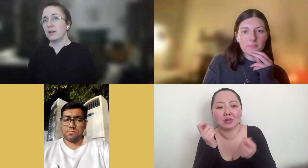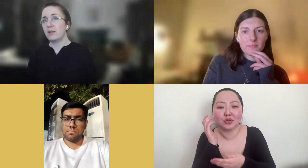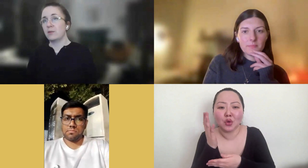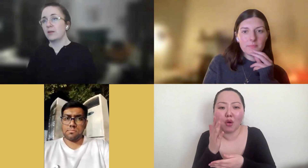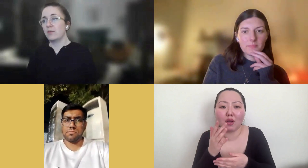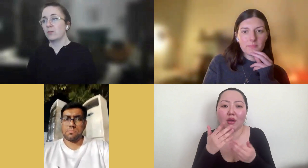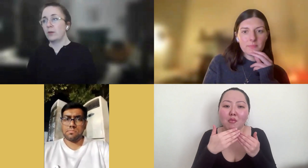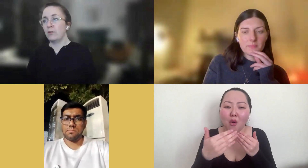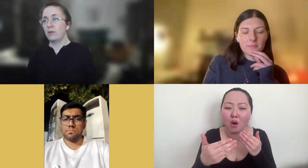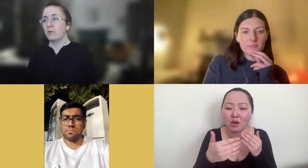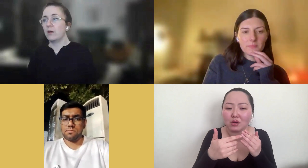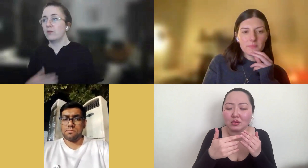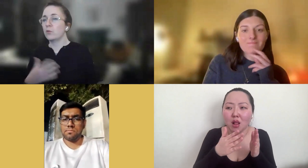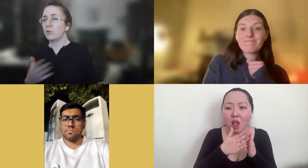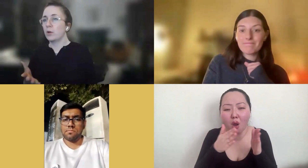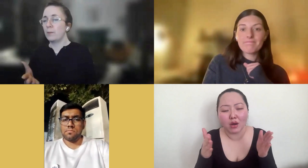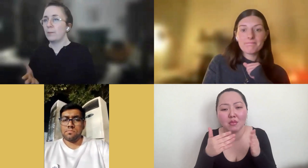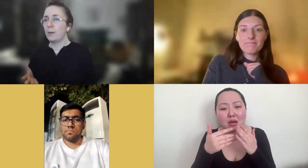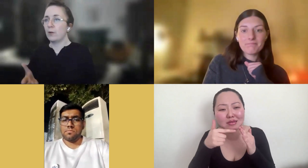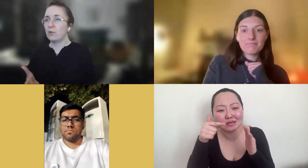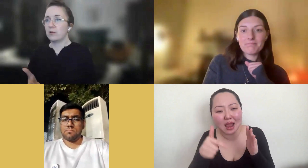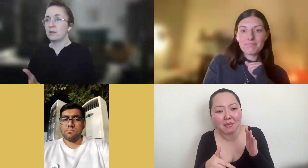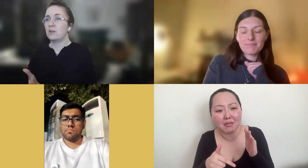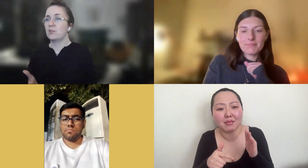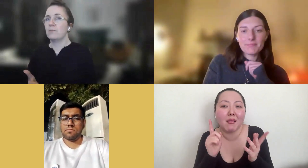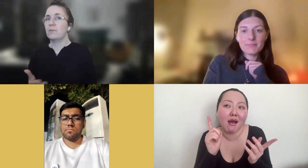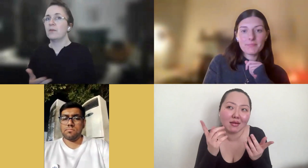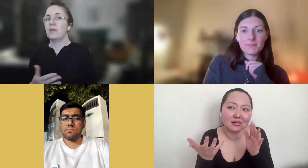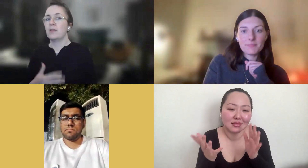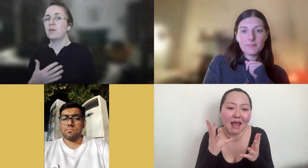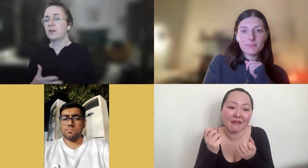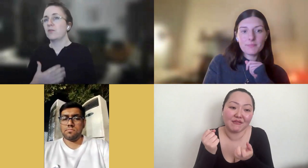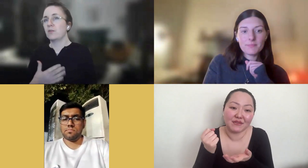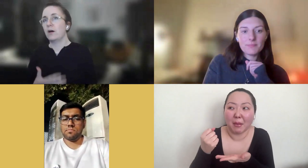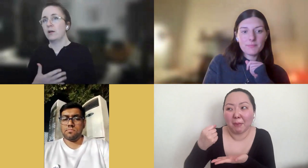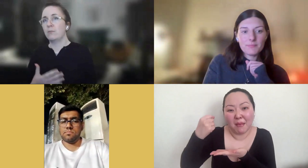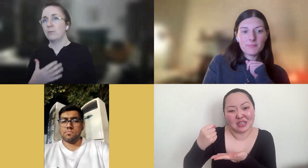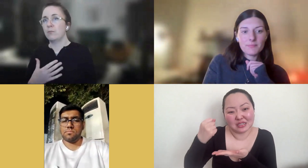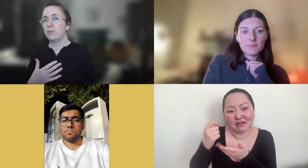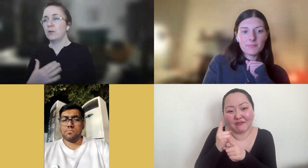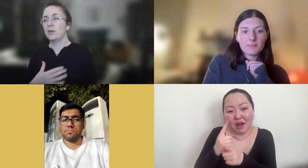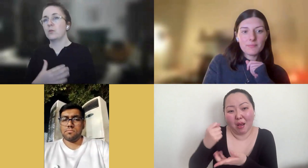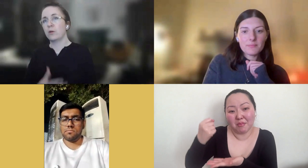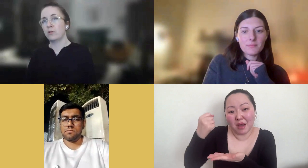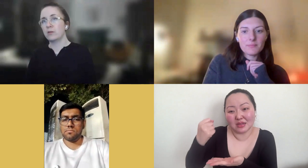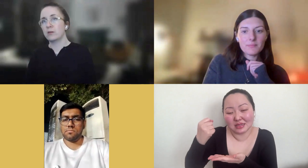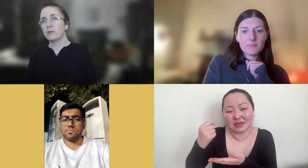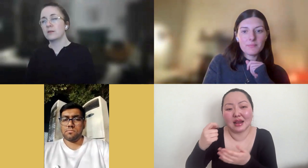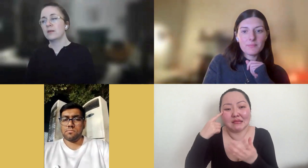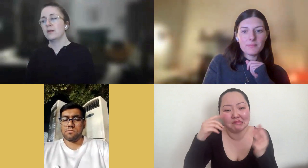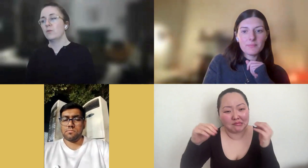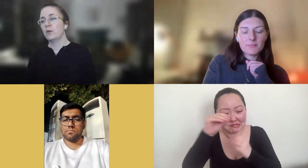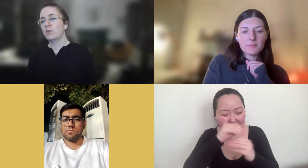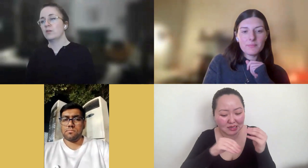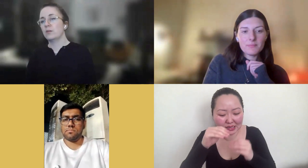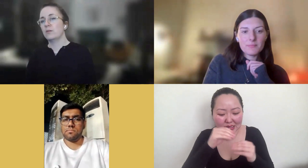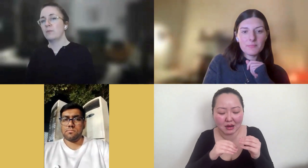And I talk a bit about prioritisation, there are things that I'm looking to prioritize which